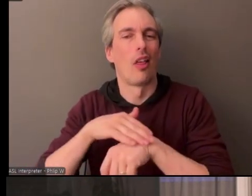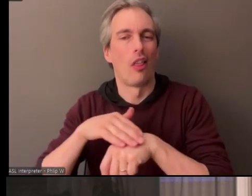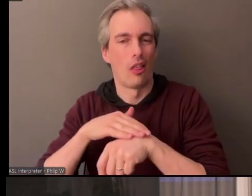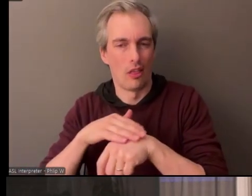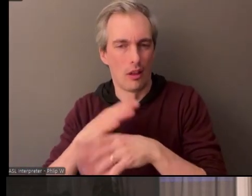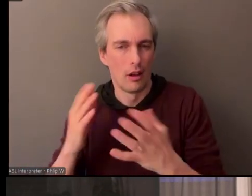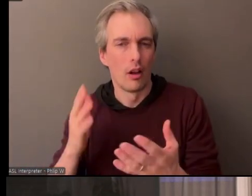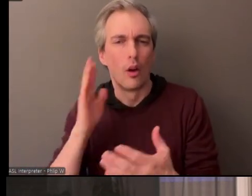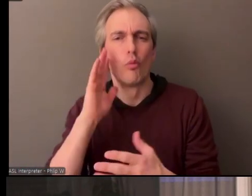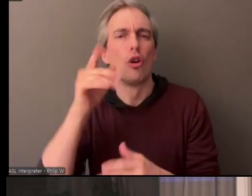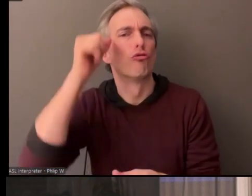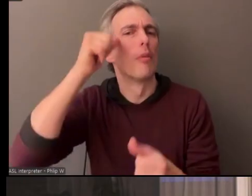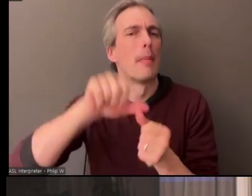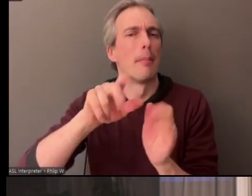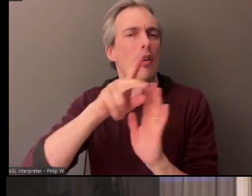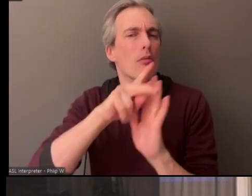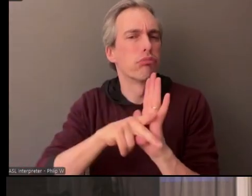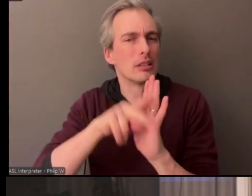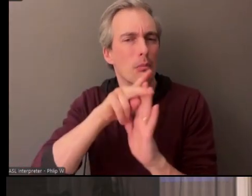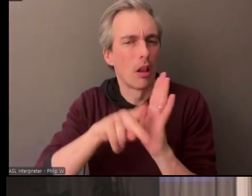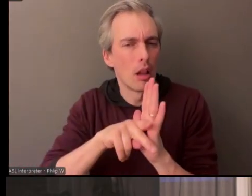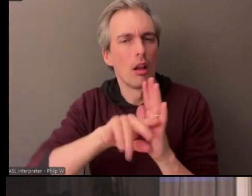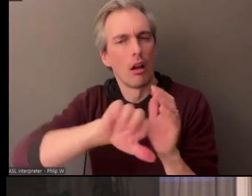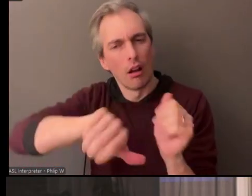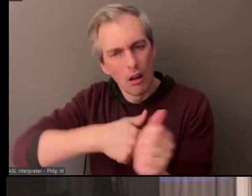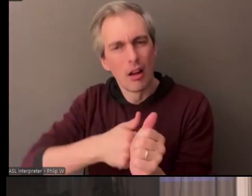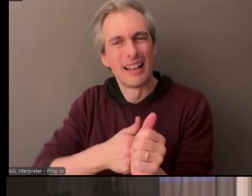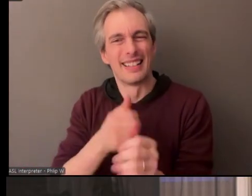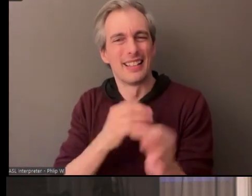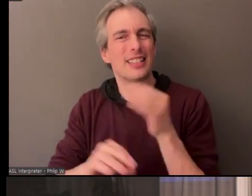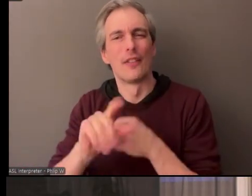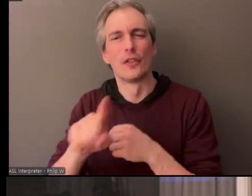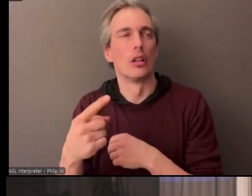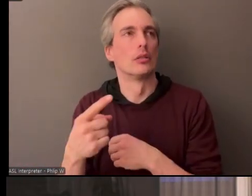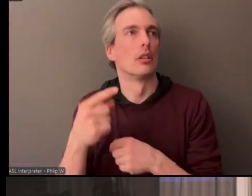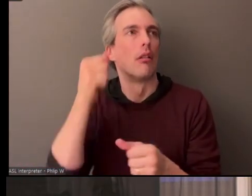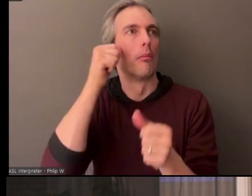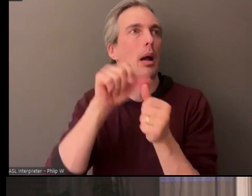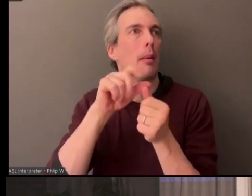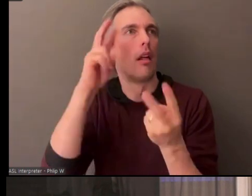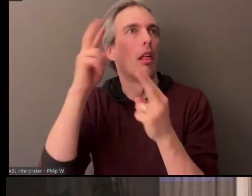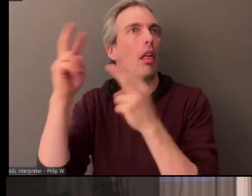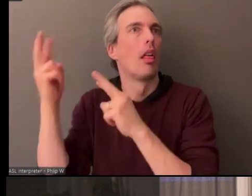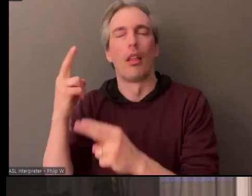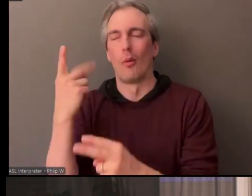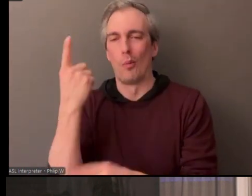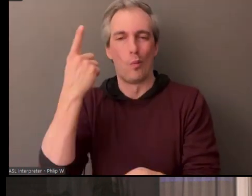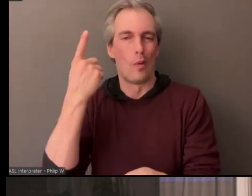So... Thank you for listening to me ramble on. About acceptance criteria.